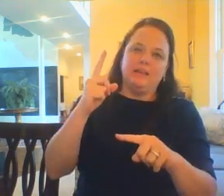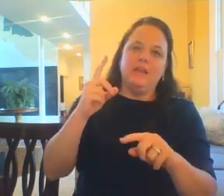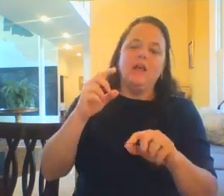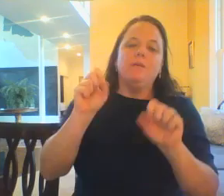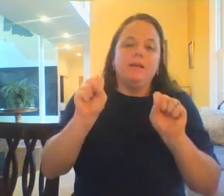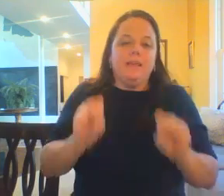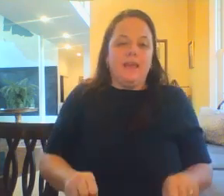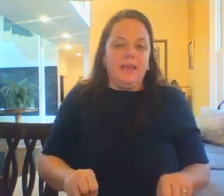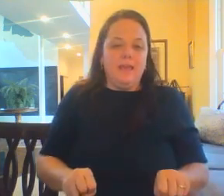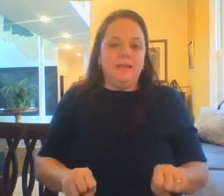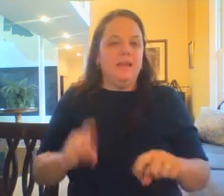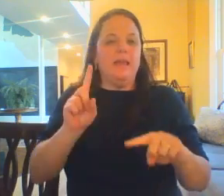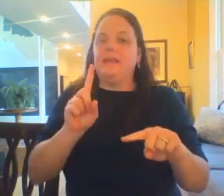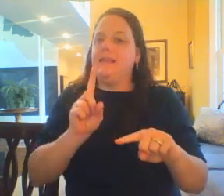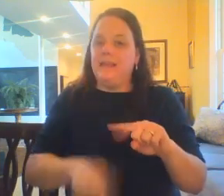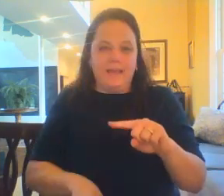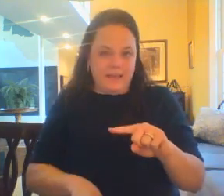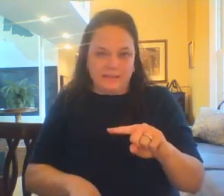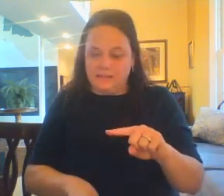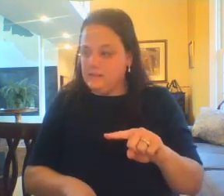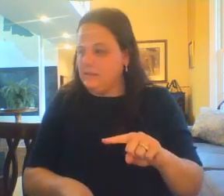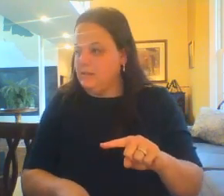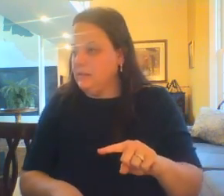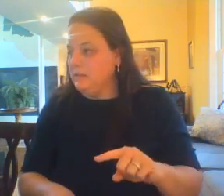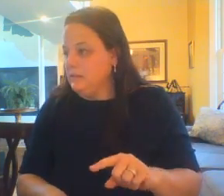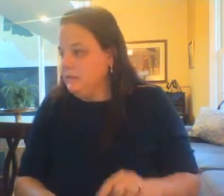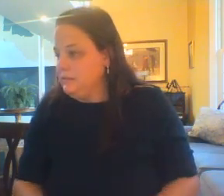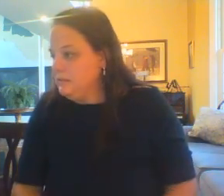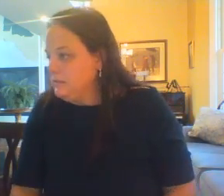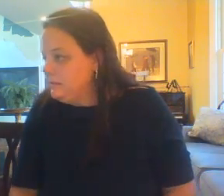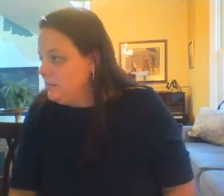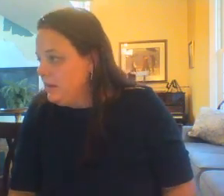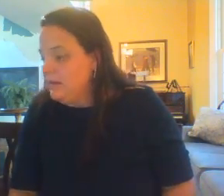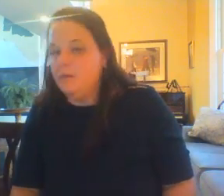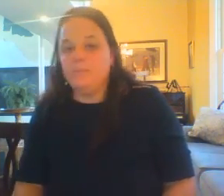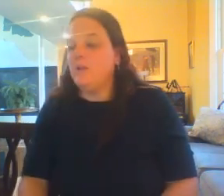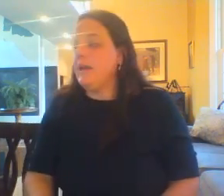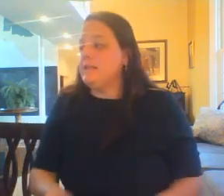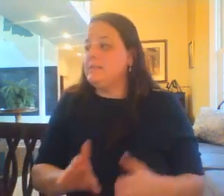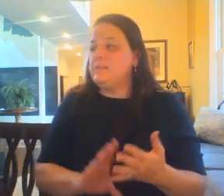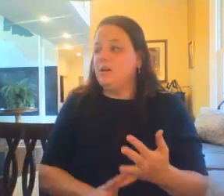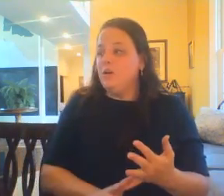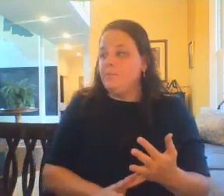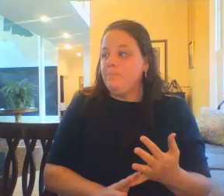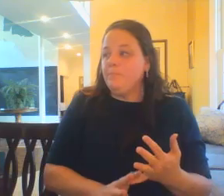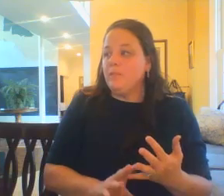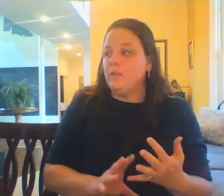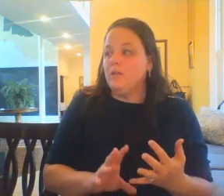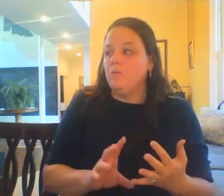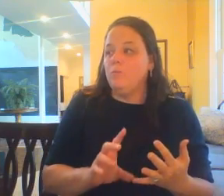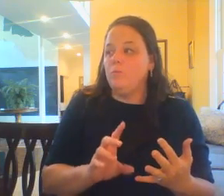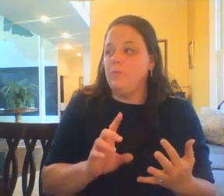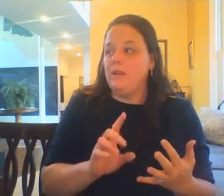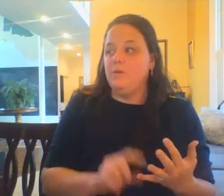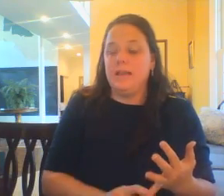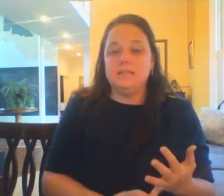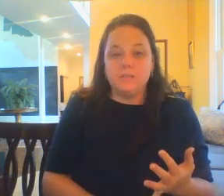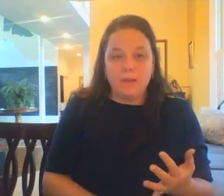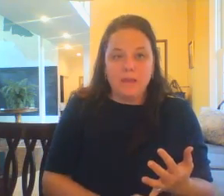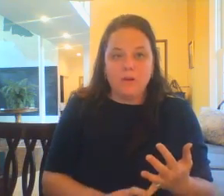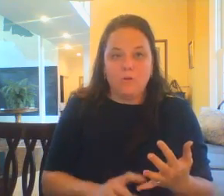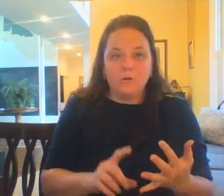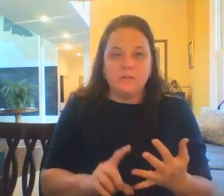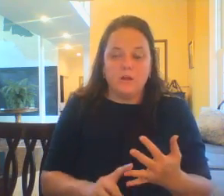but can and can't okay